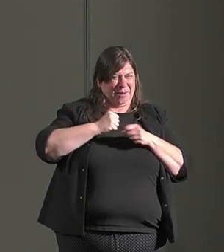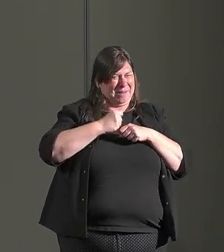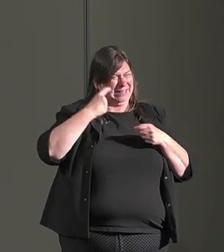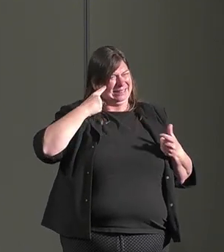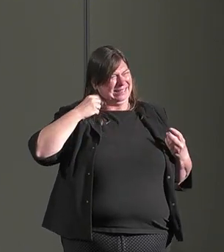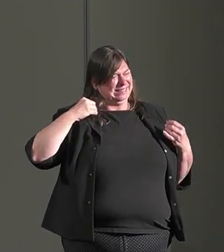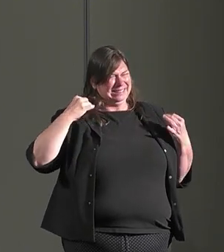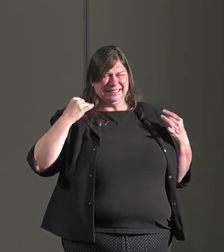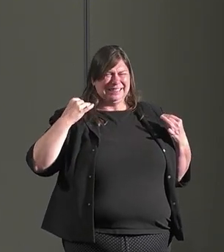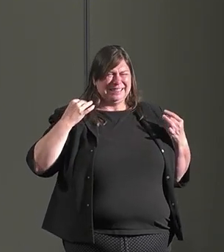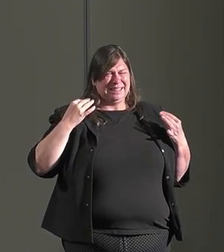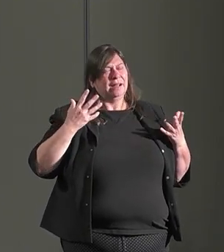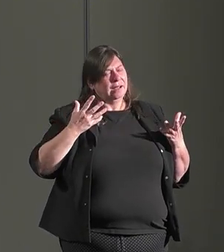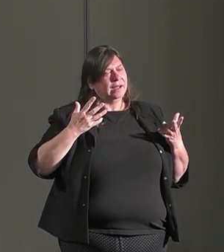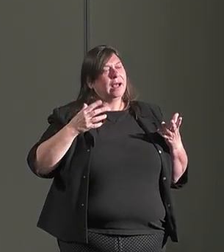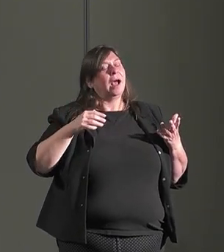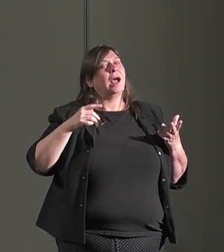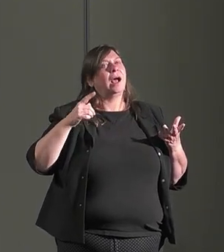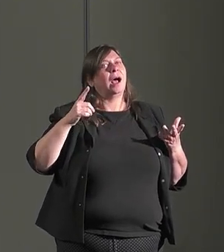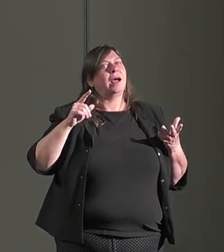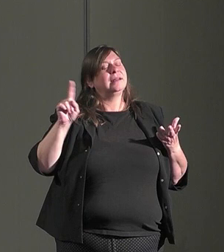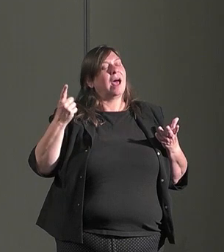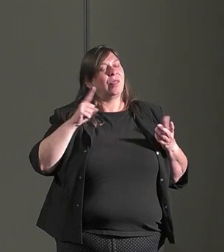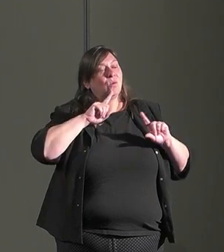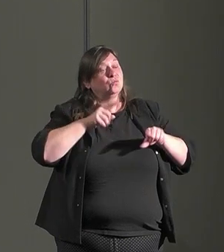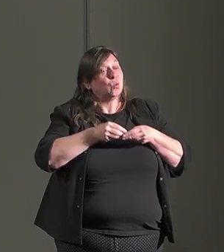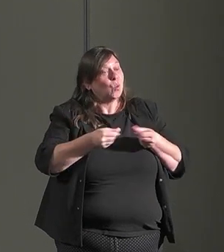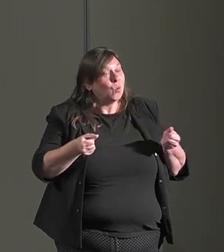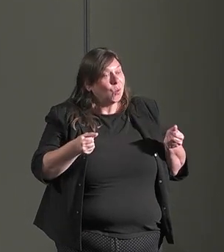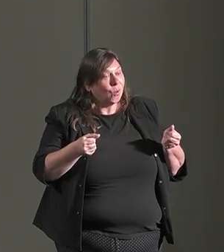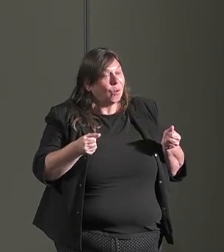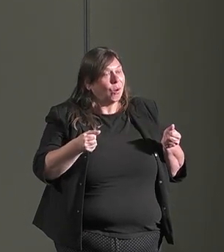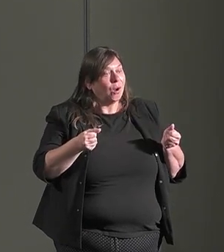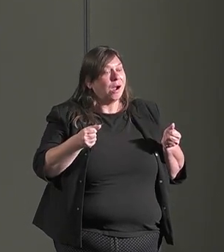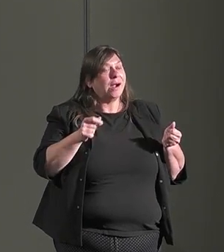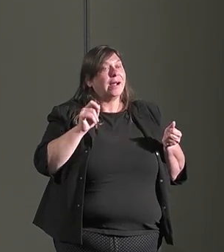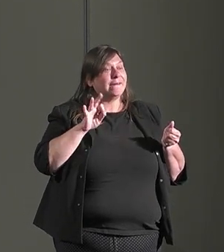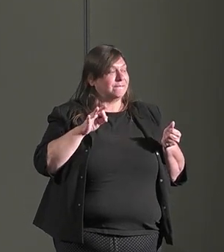Another solution that came to the marketplace at the same time, you are around on Friday,